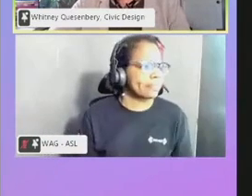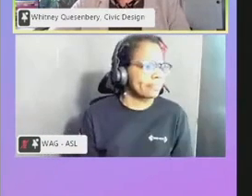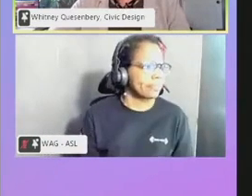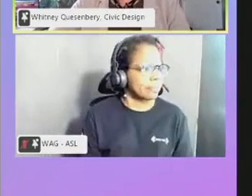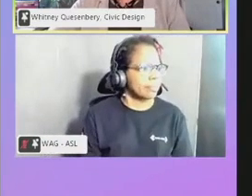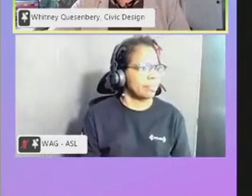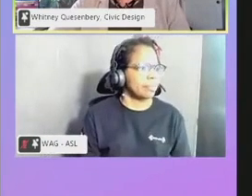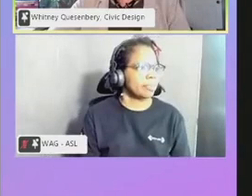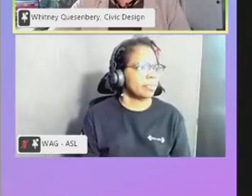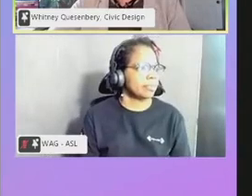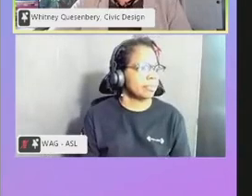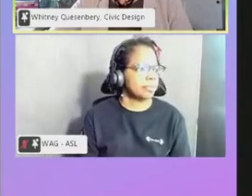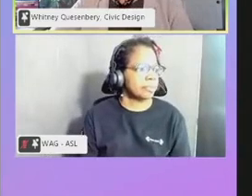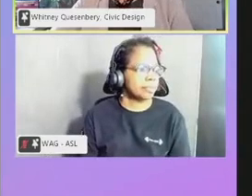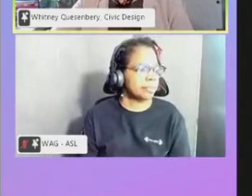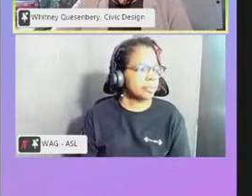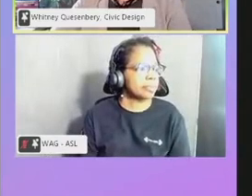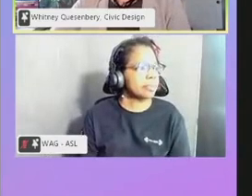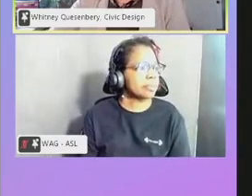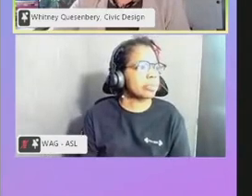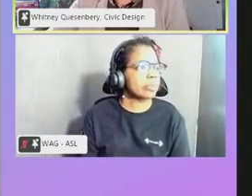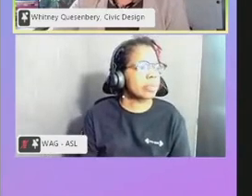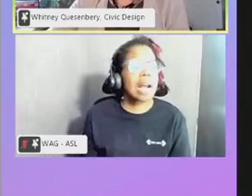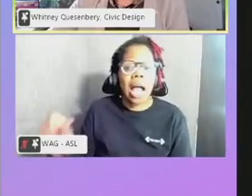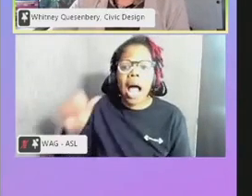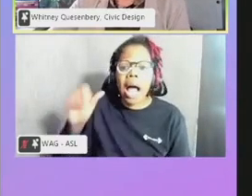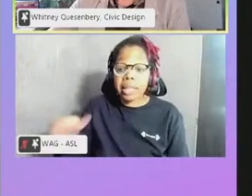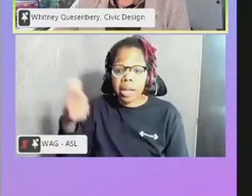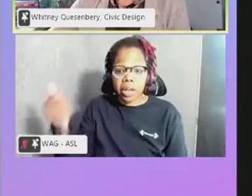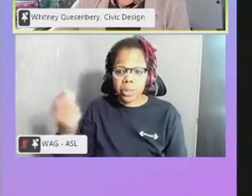an assistant who comes with them, you need to expand the